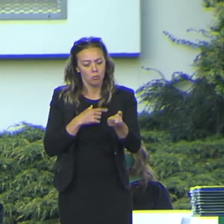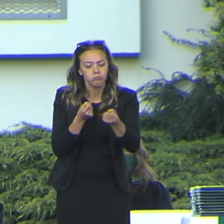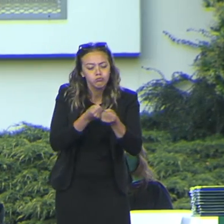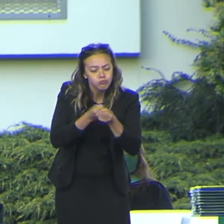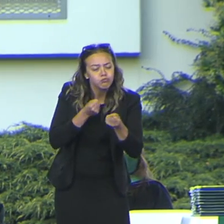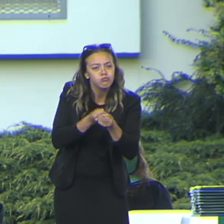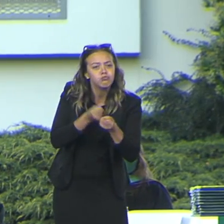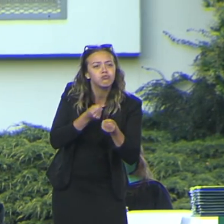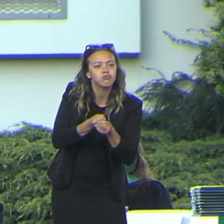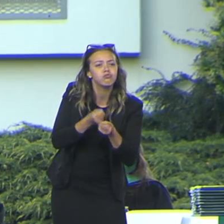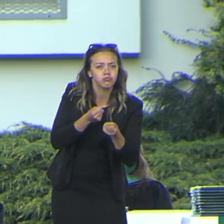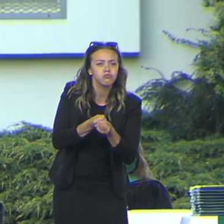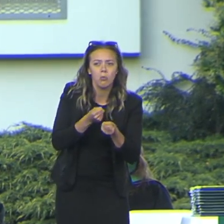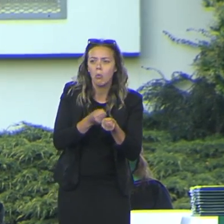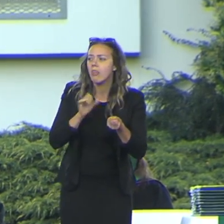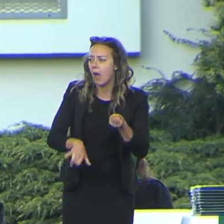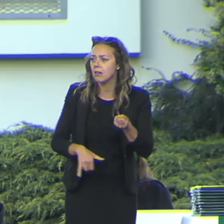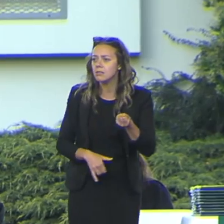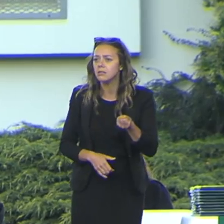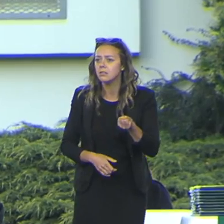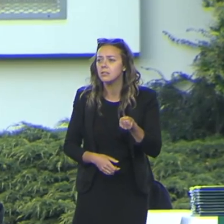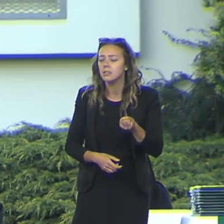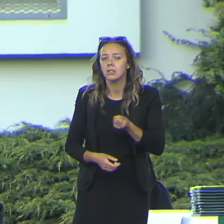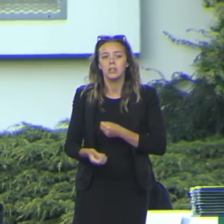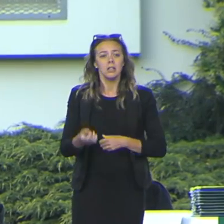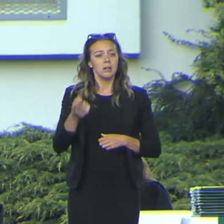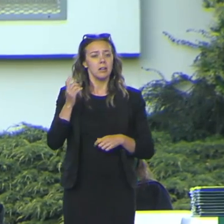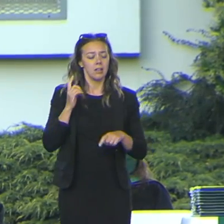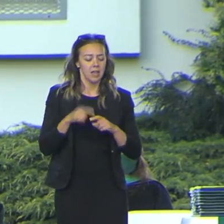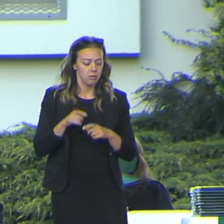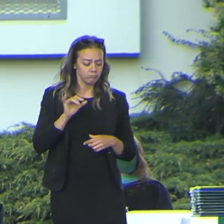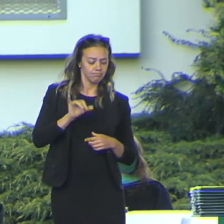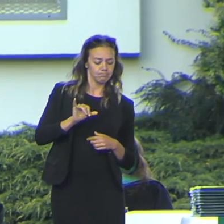They recognize that what they see is not always what is to come.